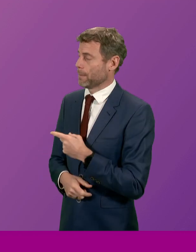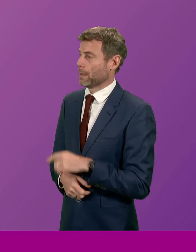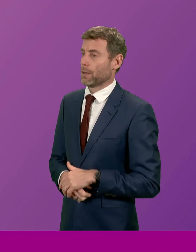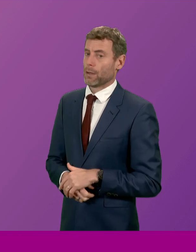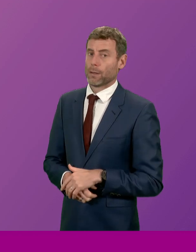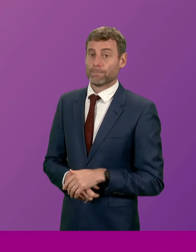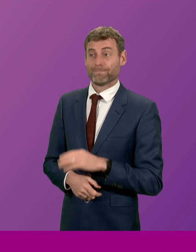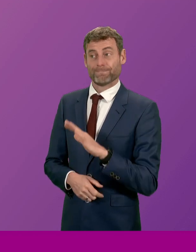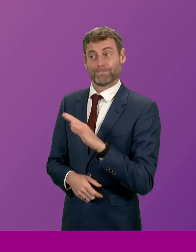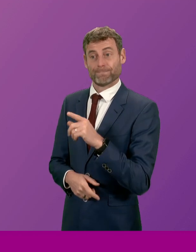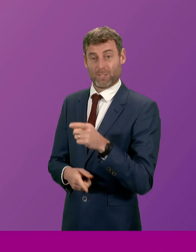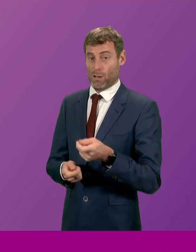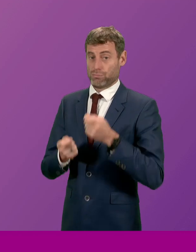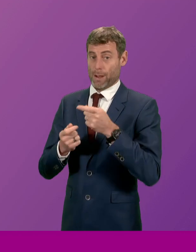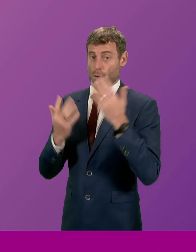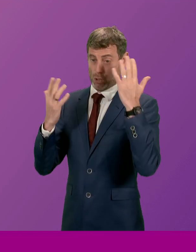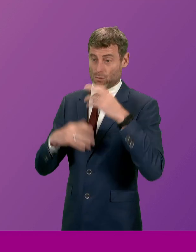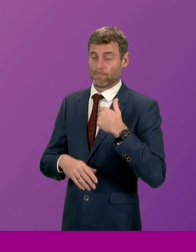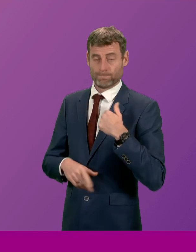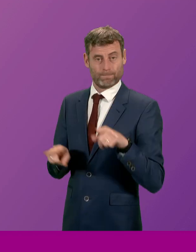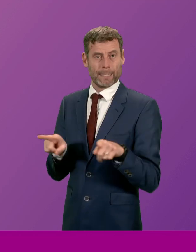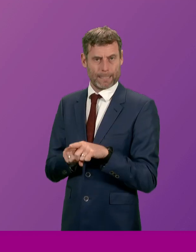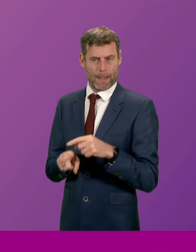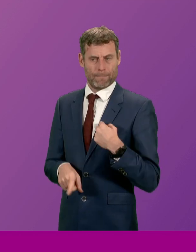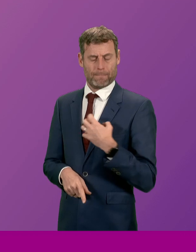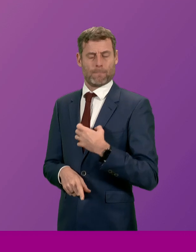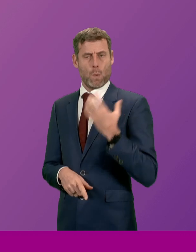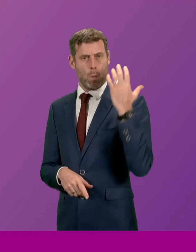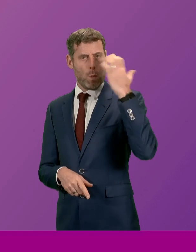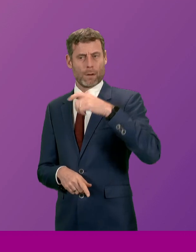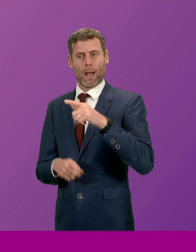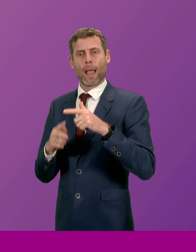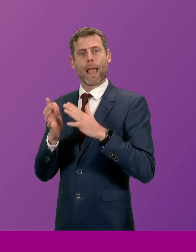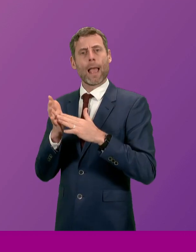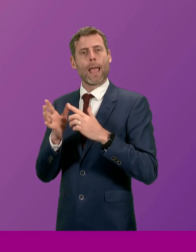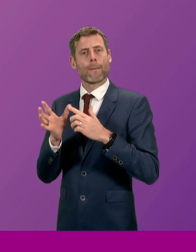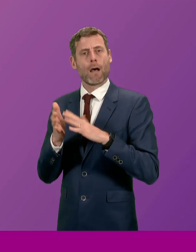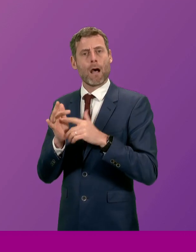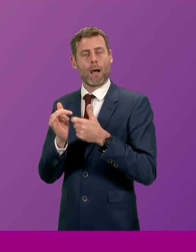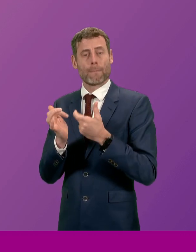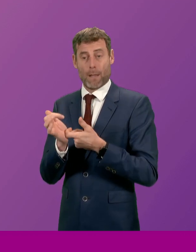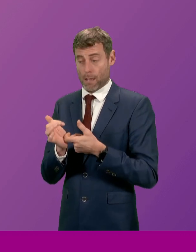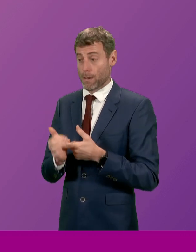I share the concerns that have been expressed by Emma Harper and by the Scotch Whisky Association,